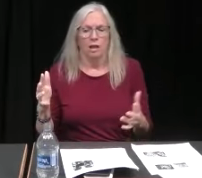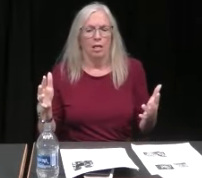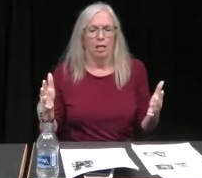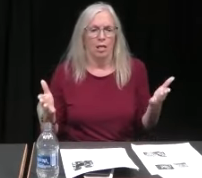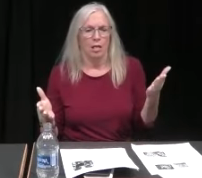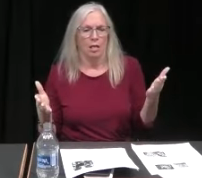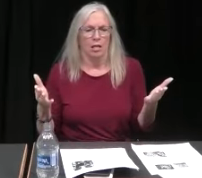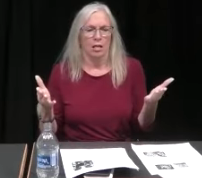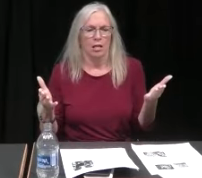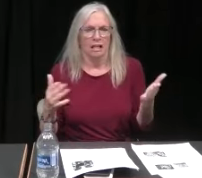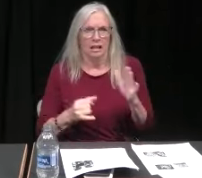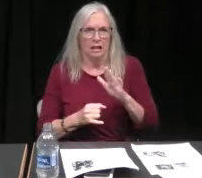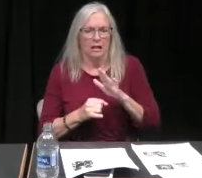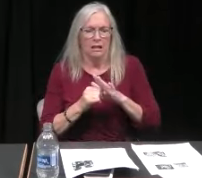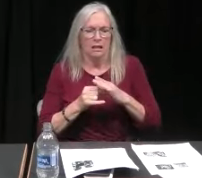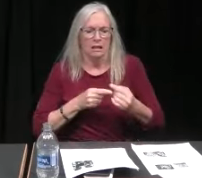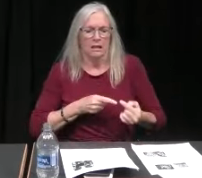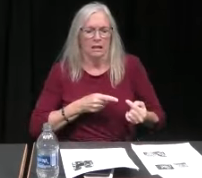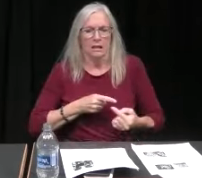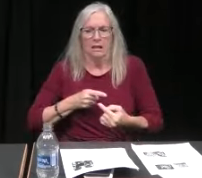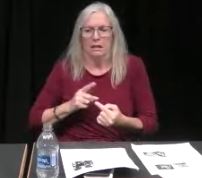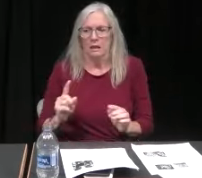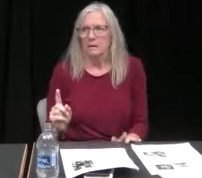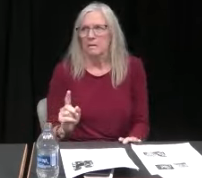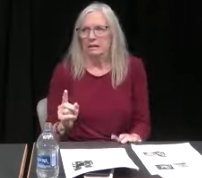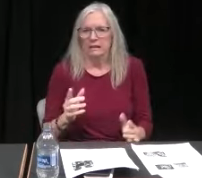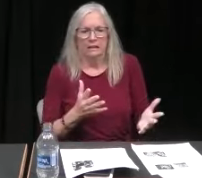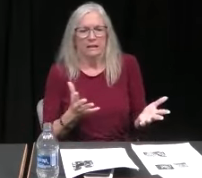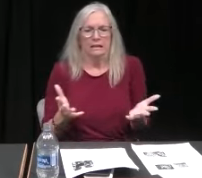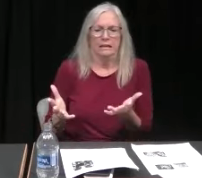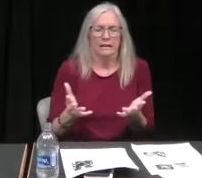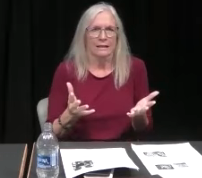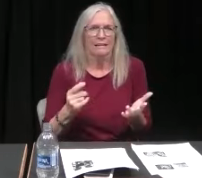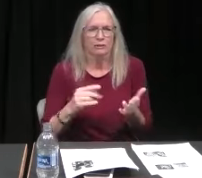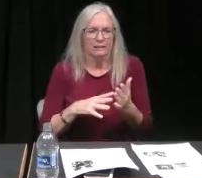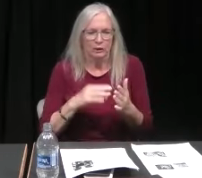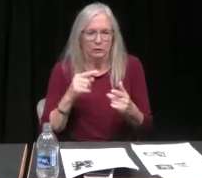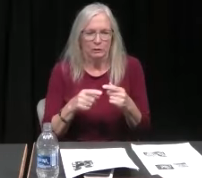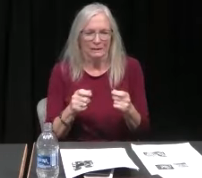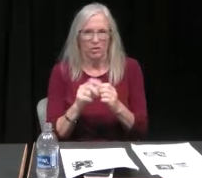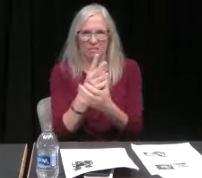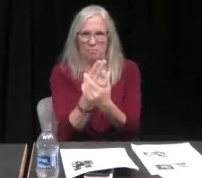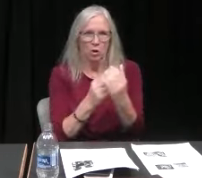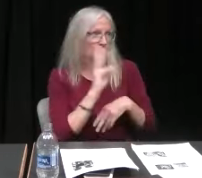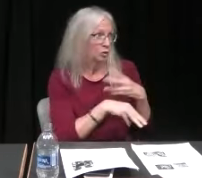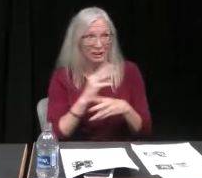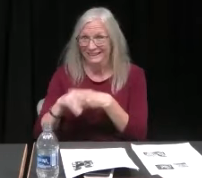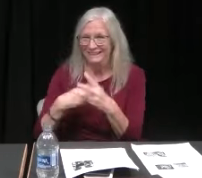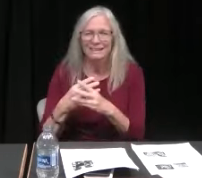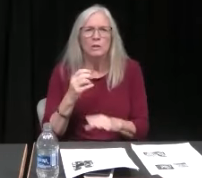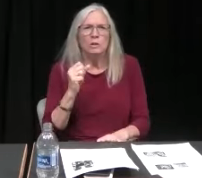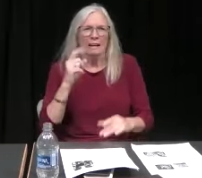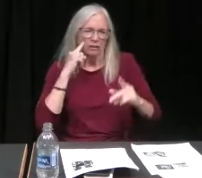of and we tend to capitalize that but someone who's developing that identity that Journey um